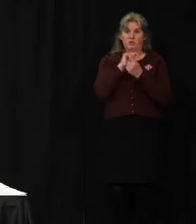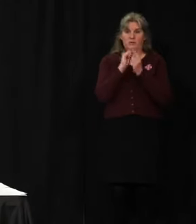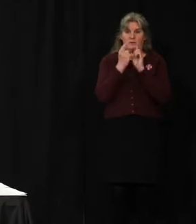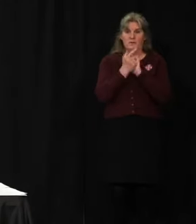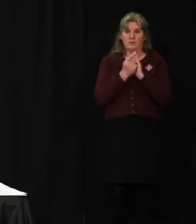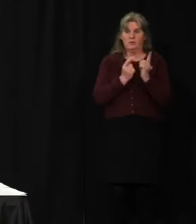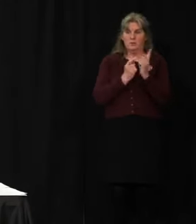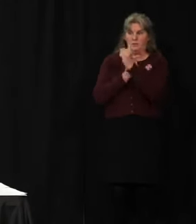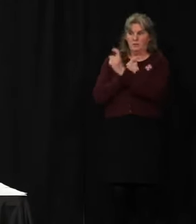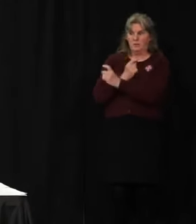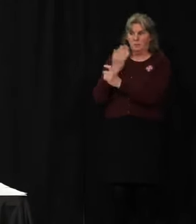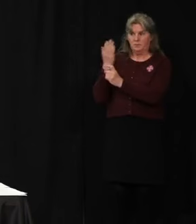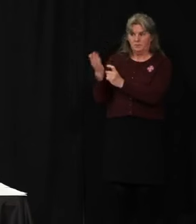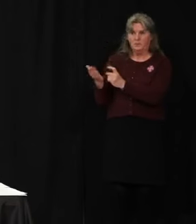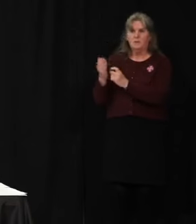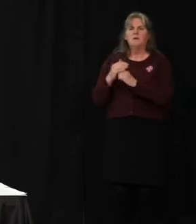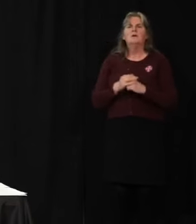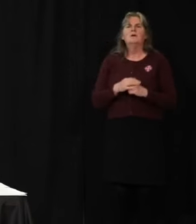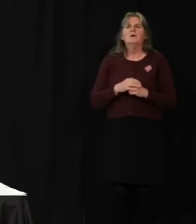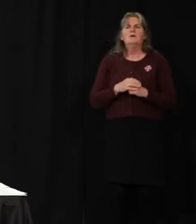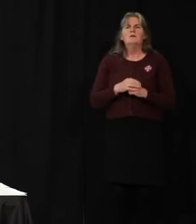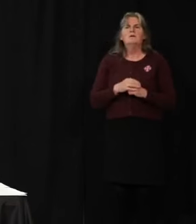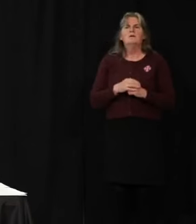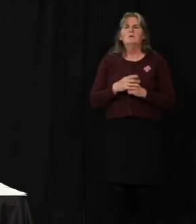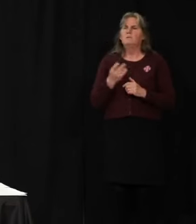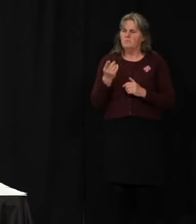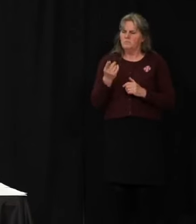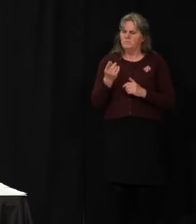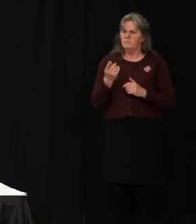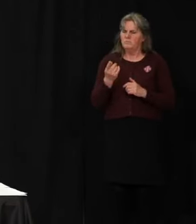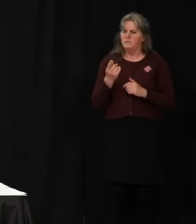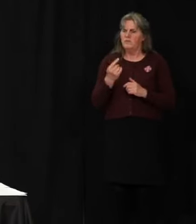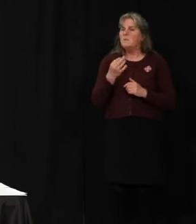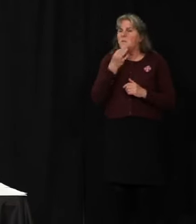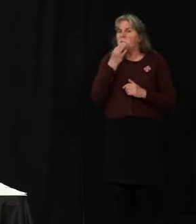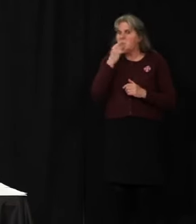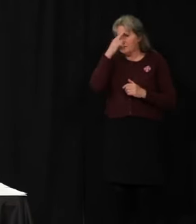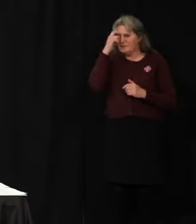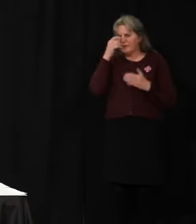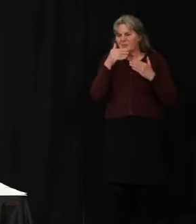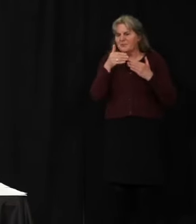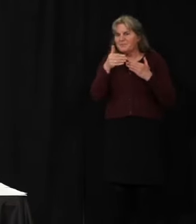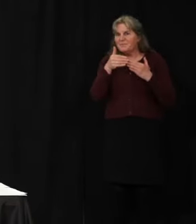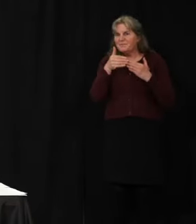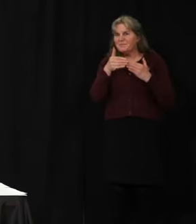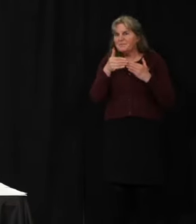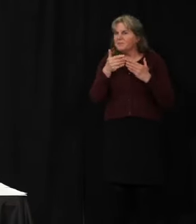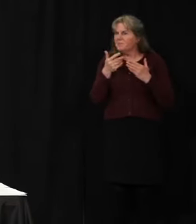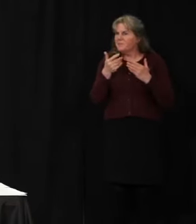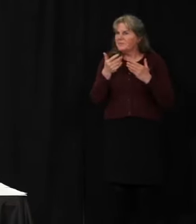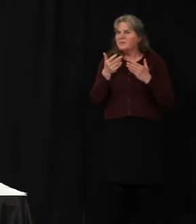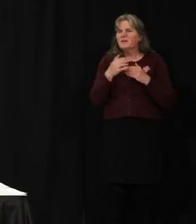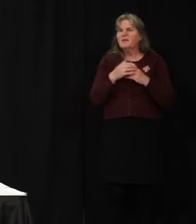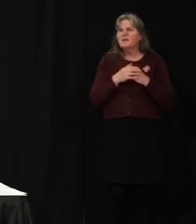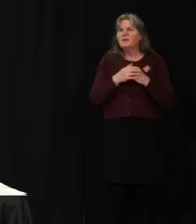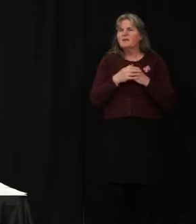the path forward. In the coming days and weeks we will be working with our stakeholders in each of these